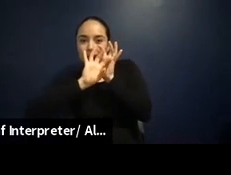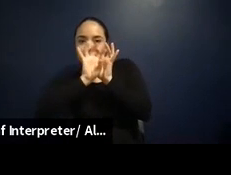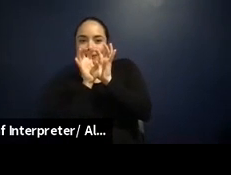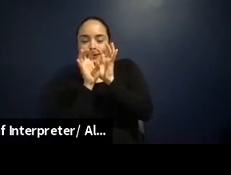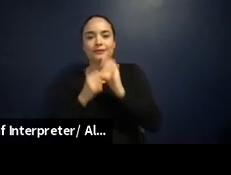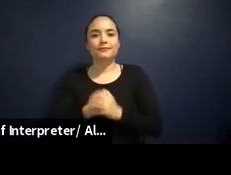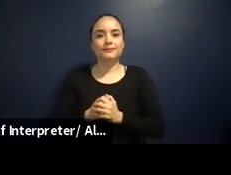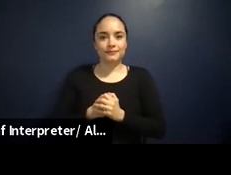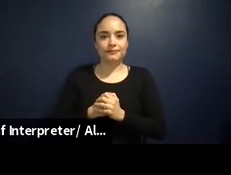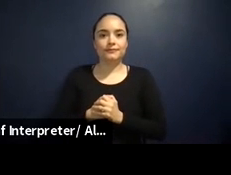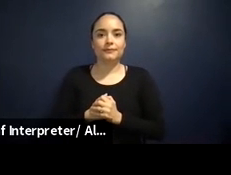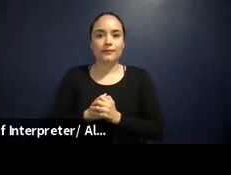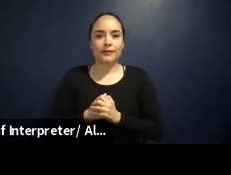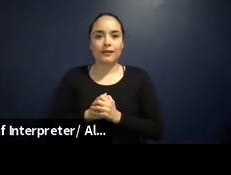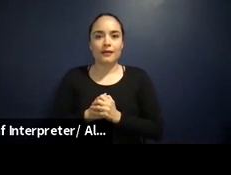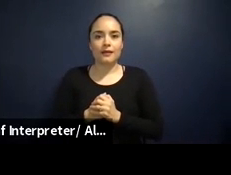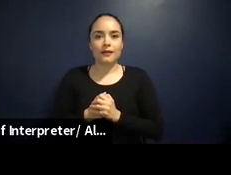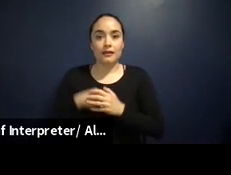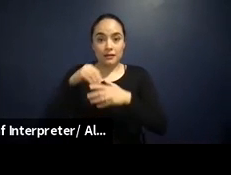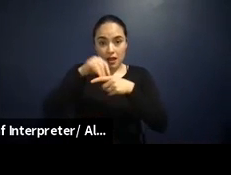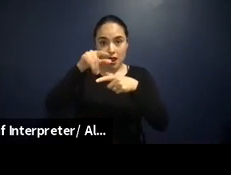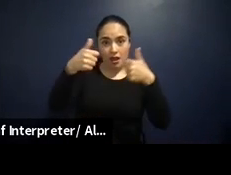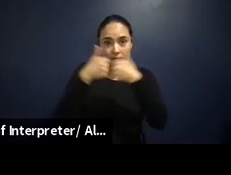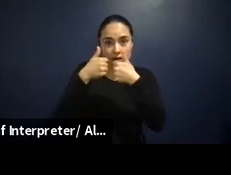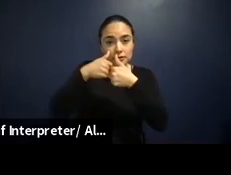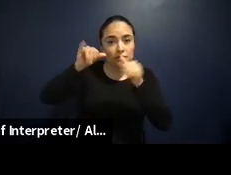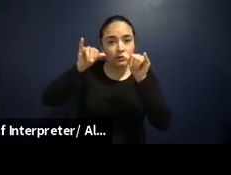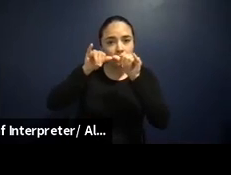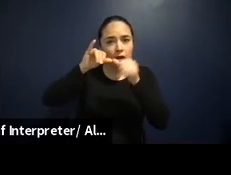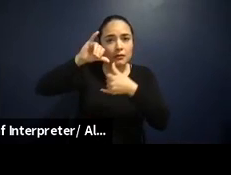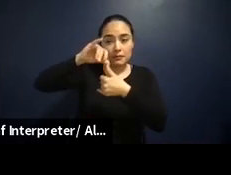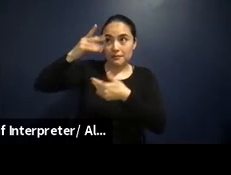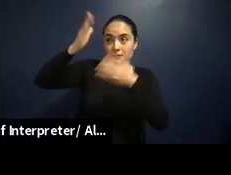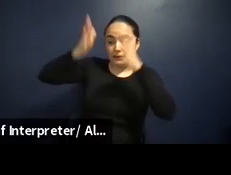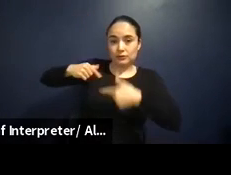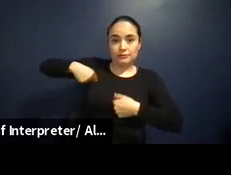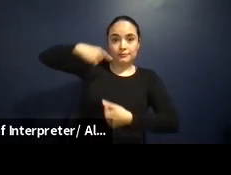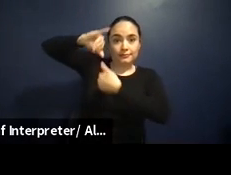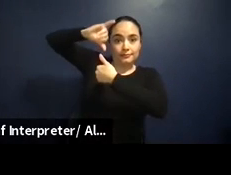means I would, if I were in Minecraft, be able to walk right inside this geode. Are there geodes